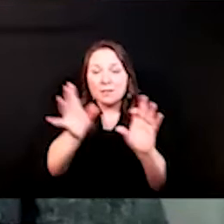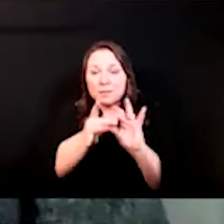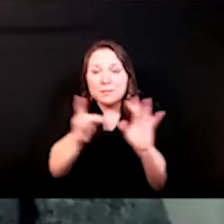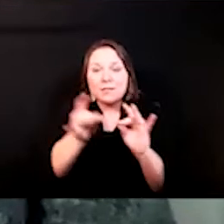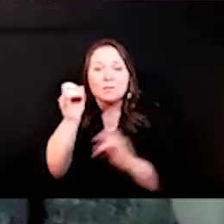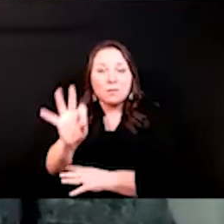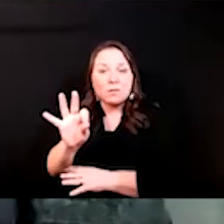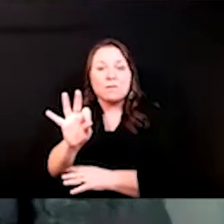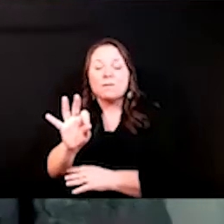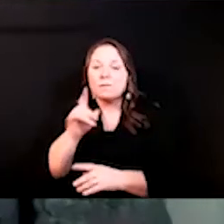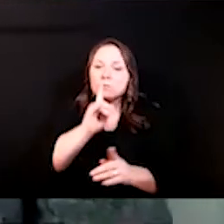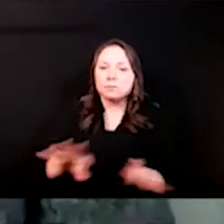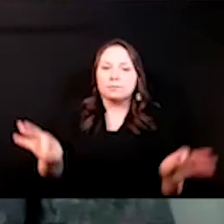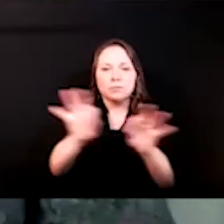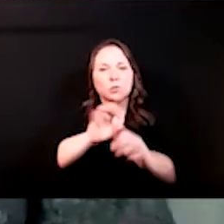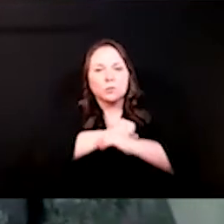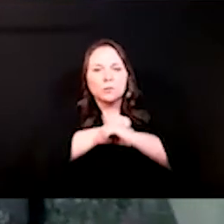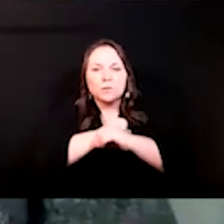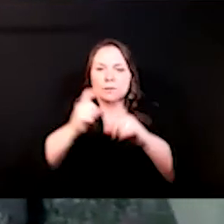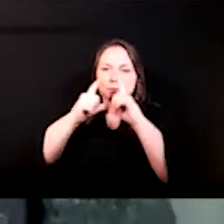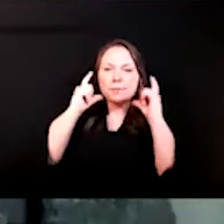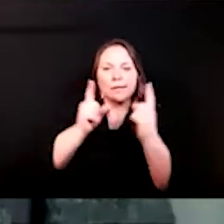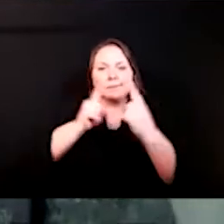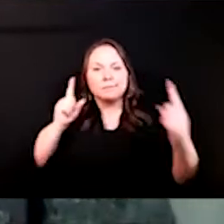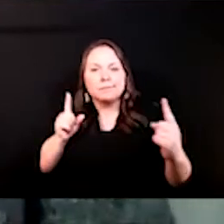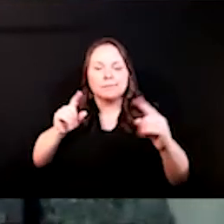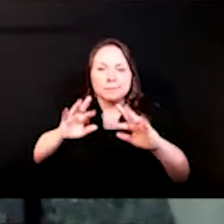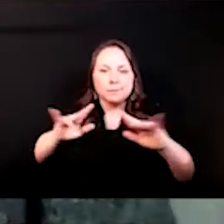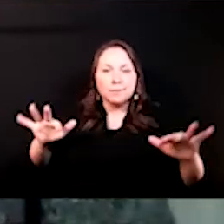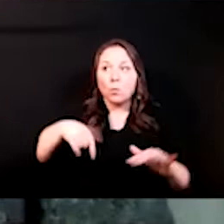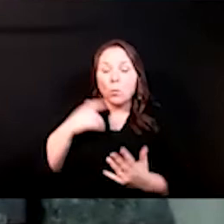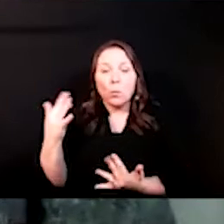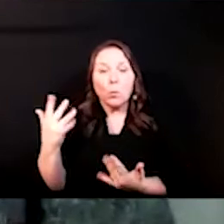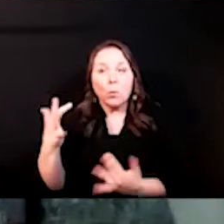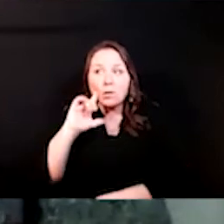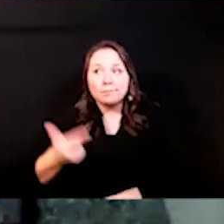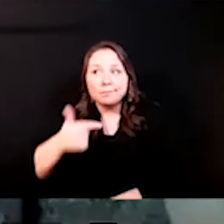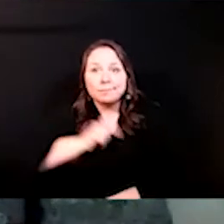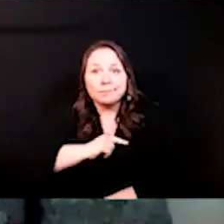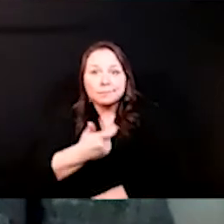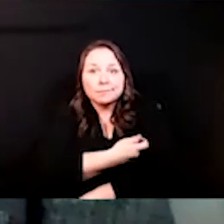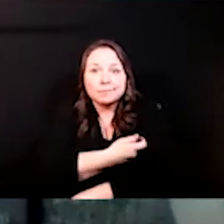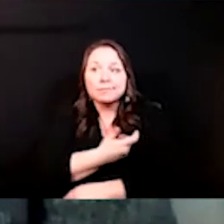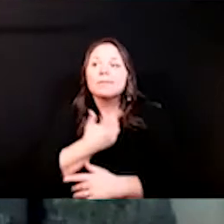POINT O'ED OUT, CONTINUING THE MESSAGE OF IMPORTANCE OF PREVENTION. AS WE'RE ALL WAITING OUR TURN FOR